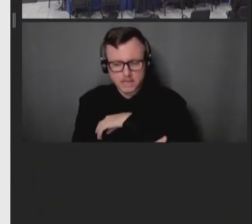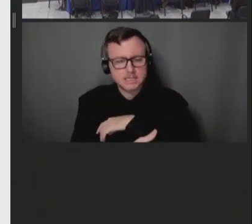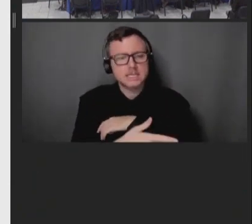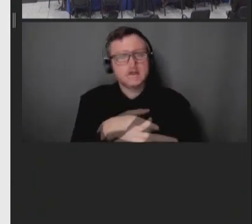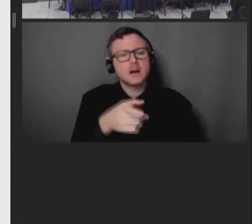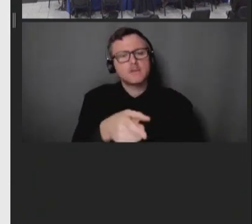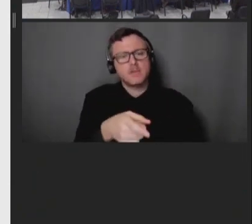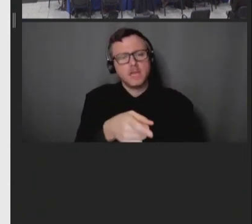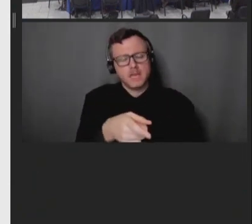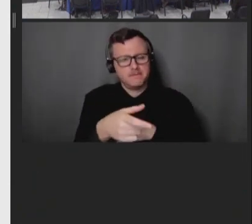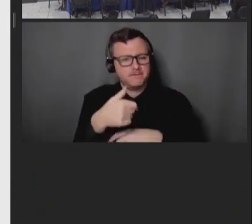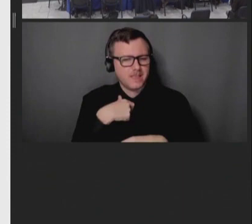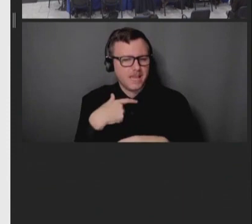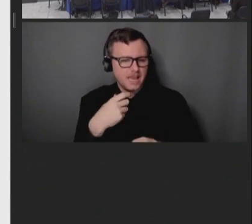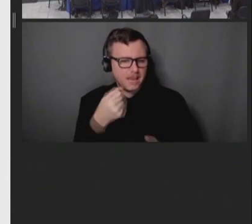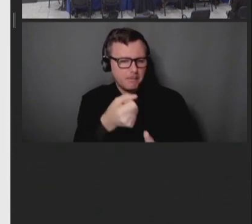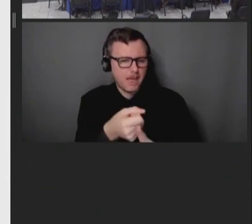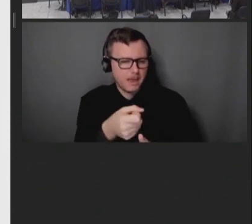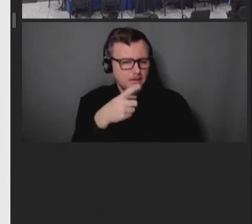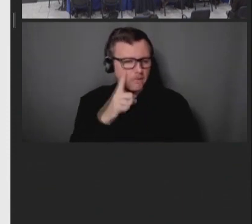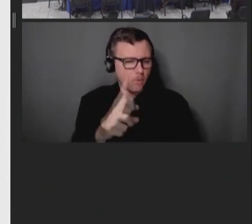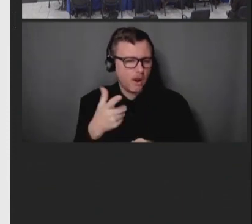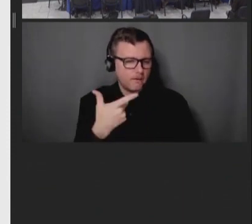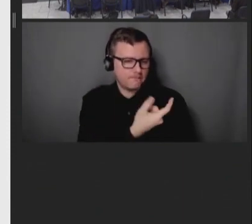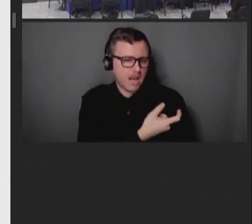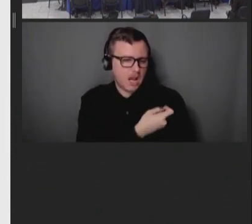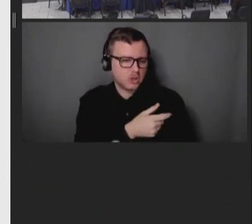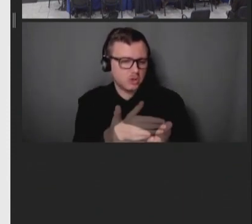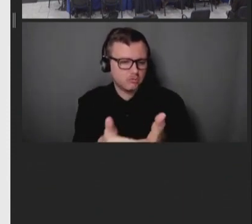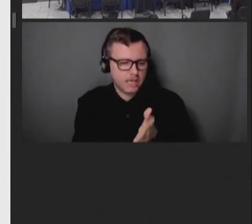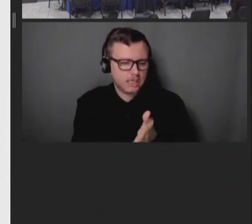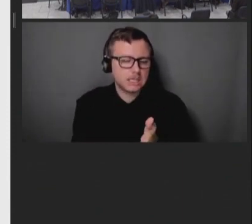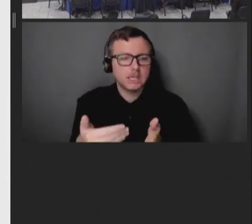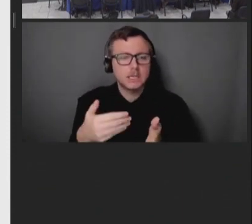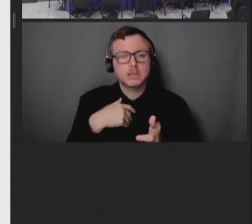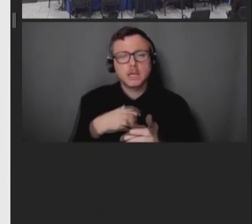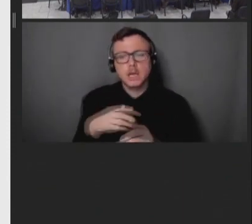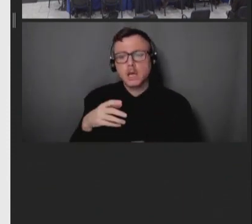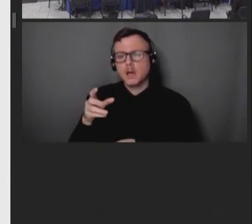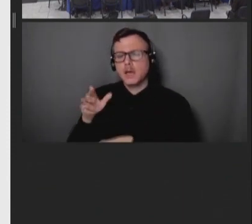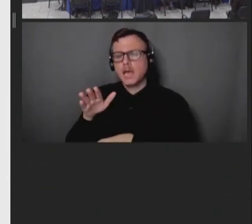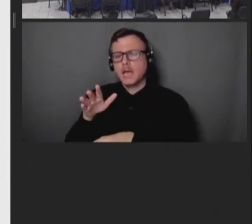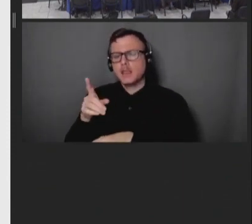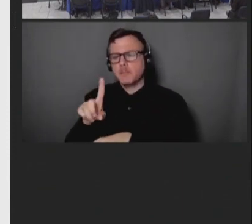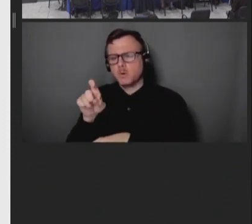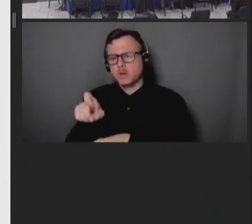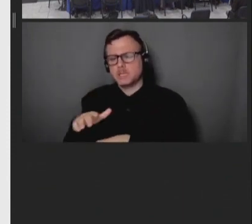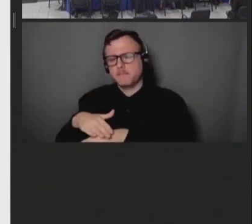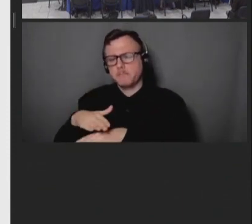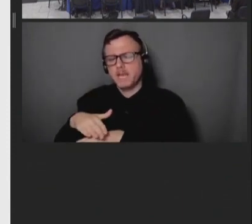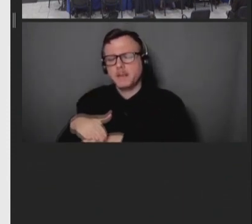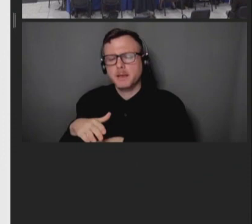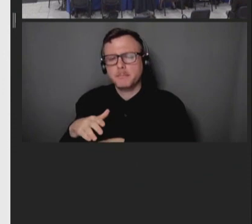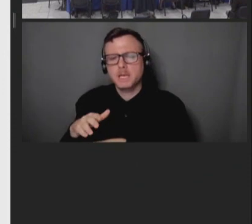And then, my comment is to the minimum shipping quantity for COVID-19 vaccines,